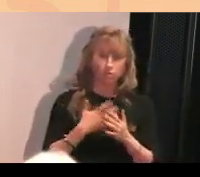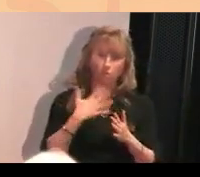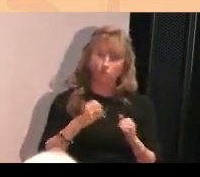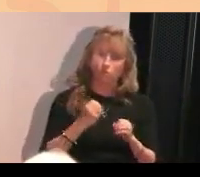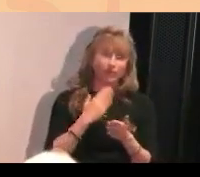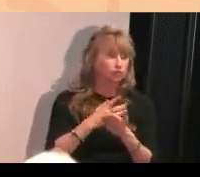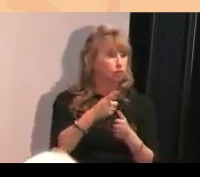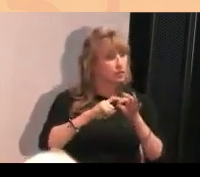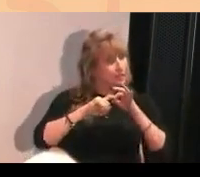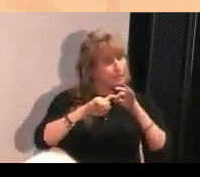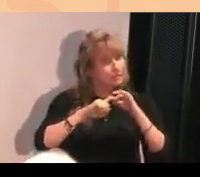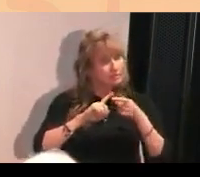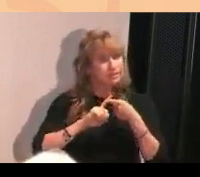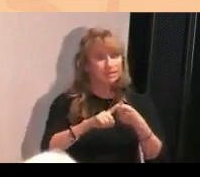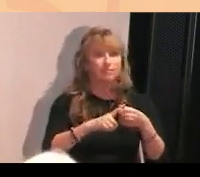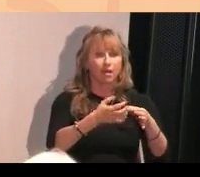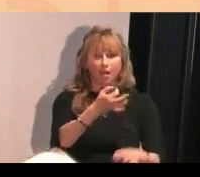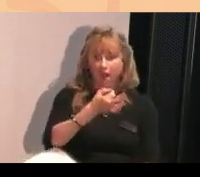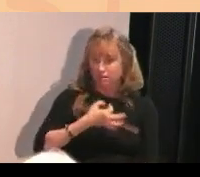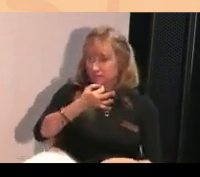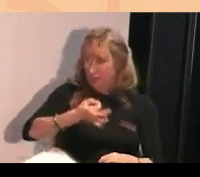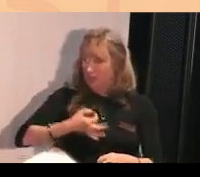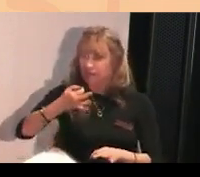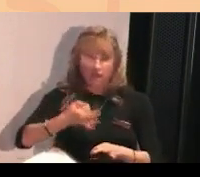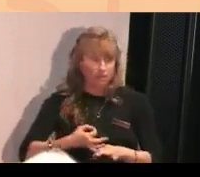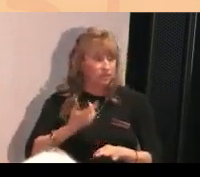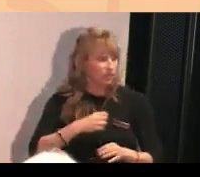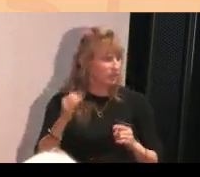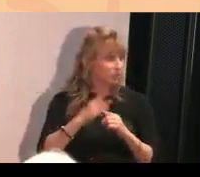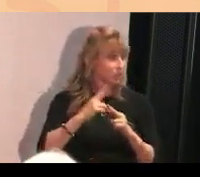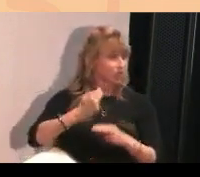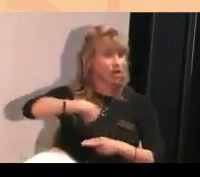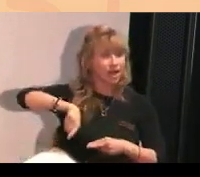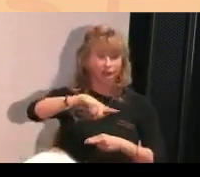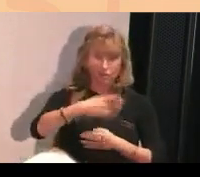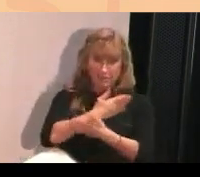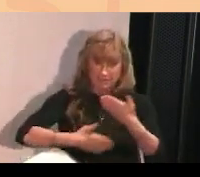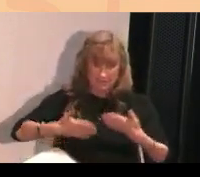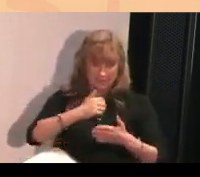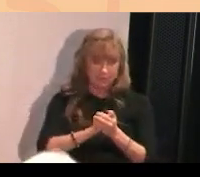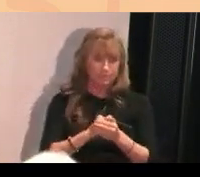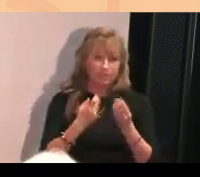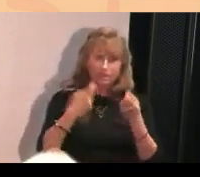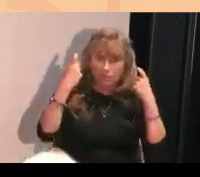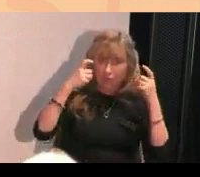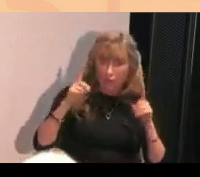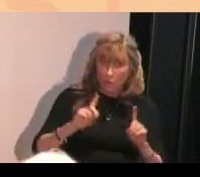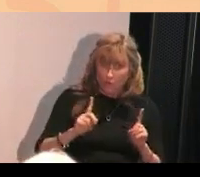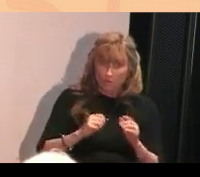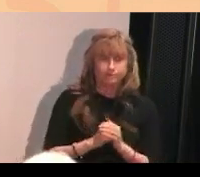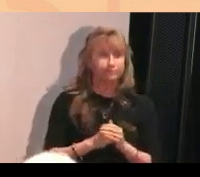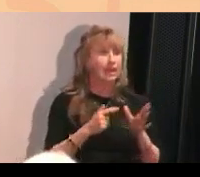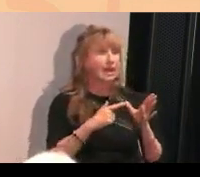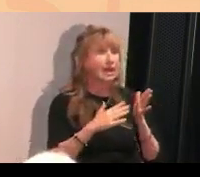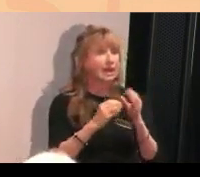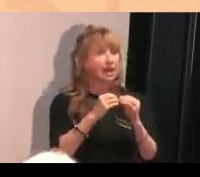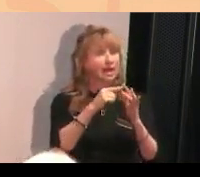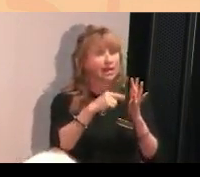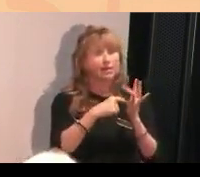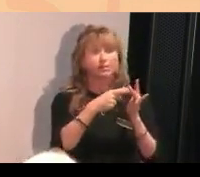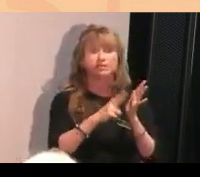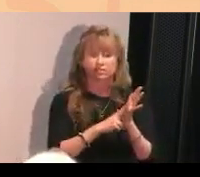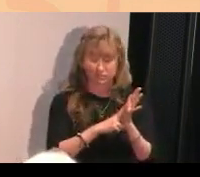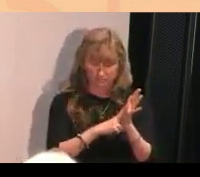that strengthens our discussion areas of concern included its ambition participants said it should